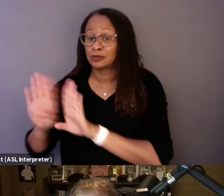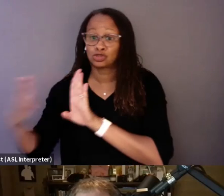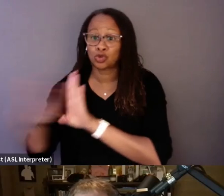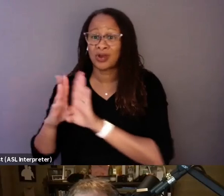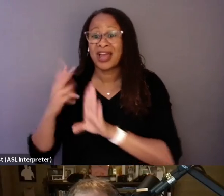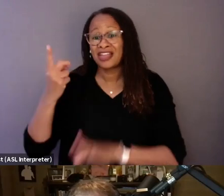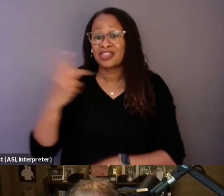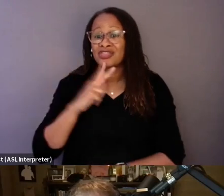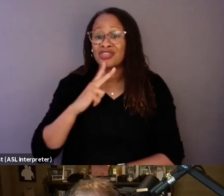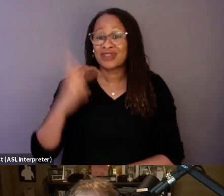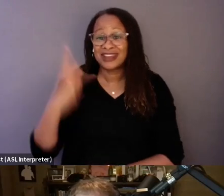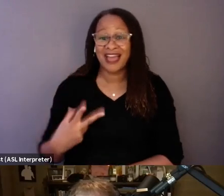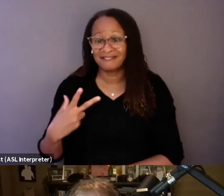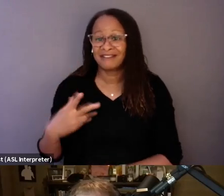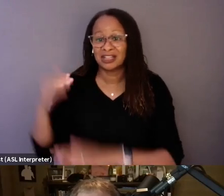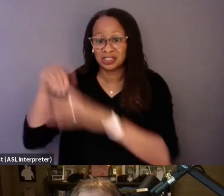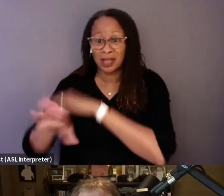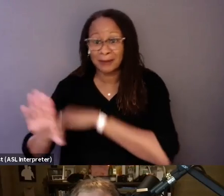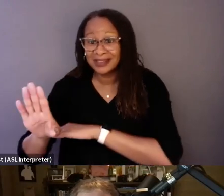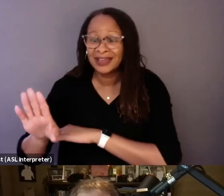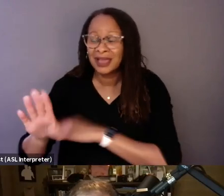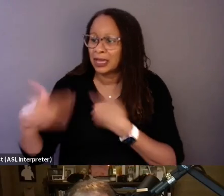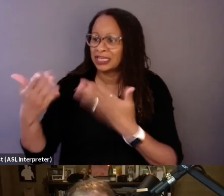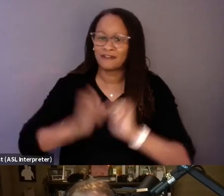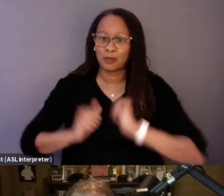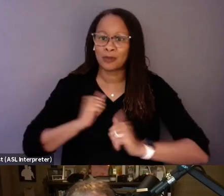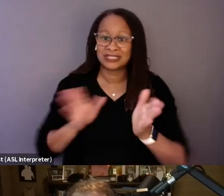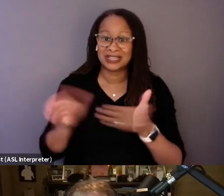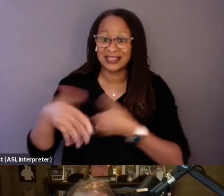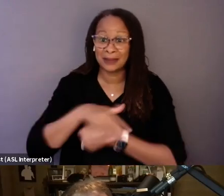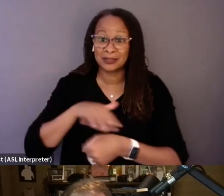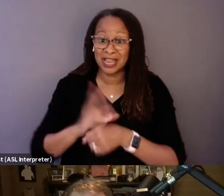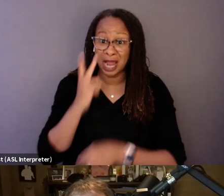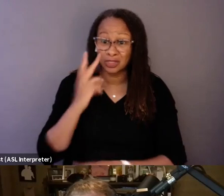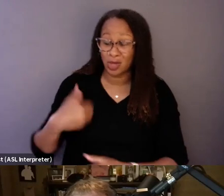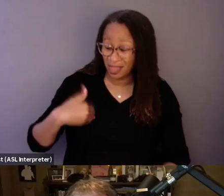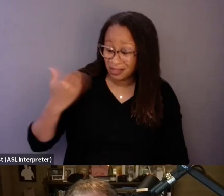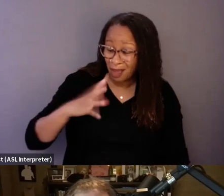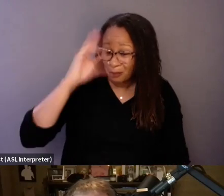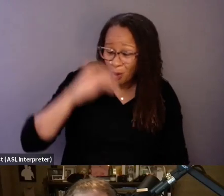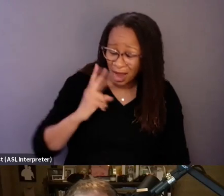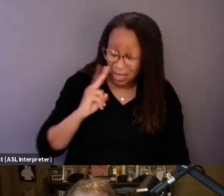and give a performance in the neighborhood and I saw that little boy, I was like, "Well, that's got to be...